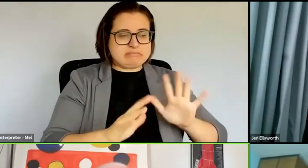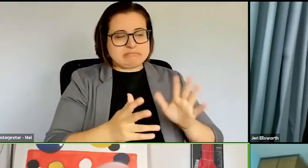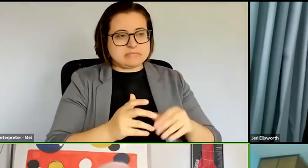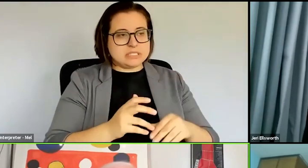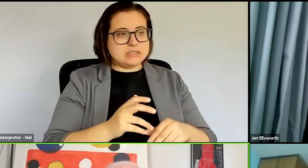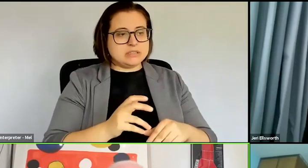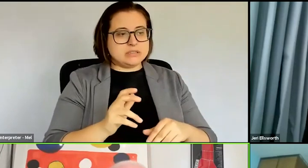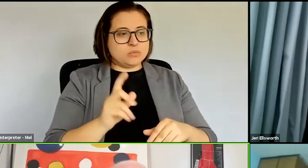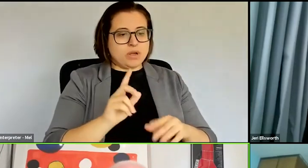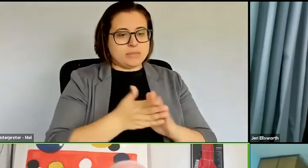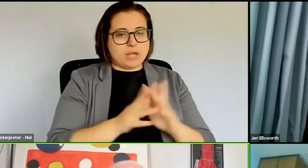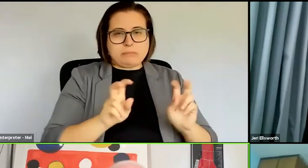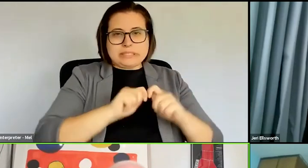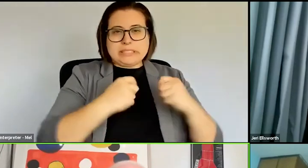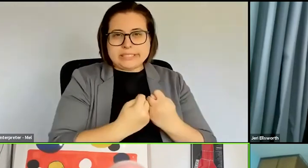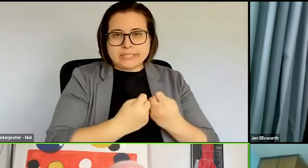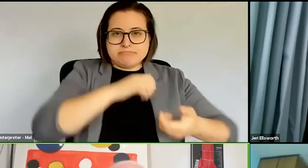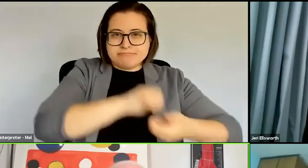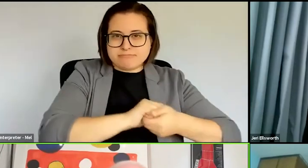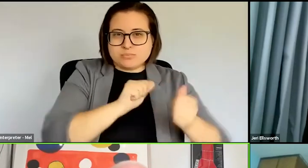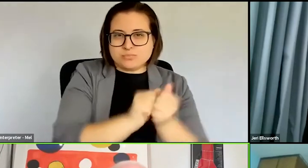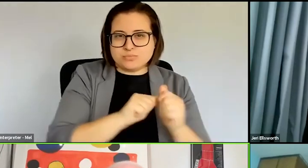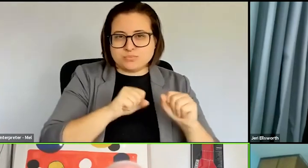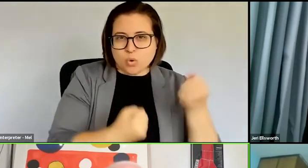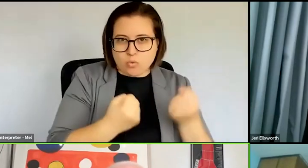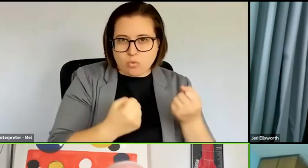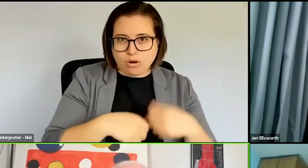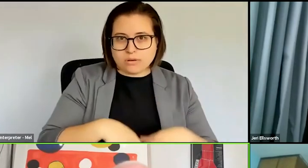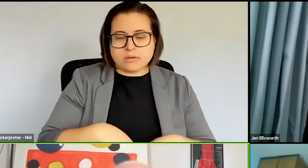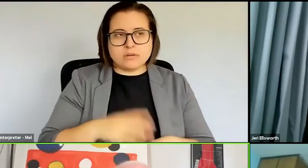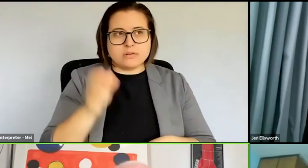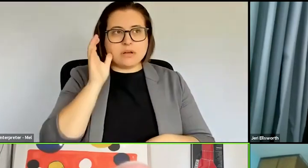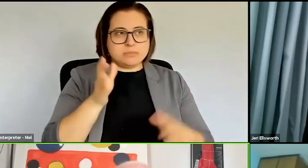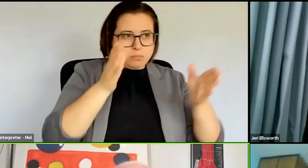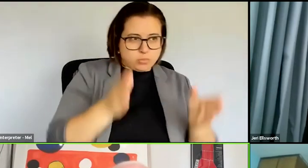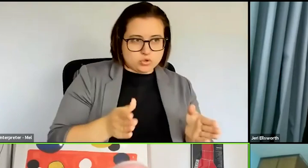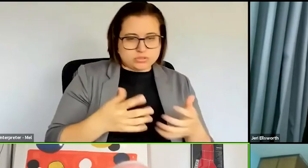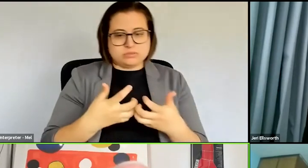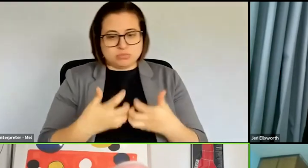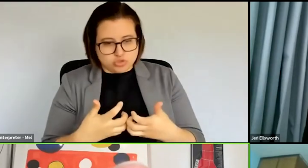with a car, and the idea of you know, person machine teaming, whether it's for the Air Force